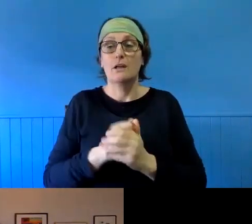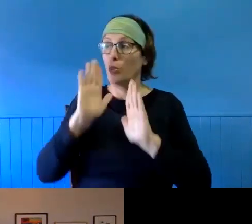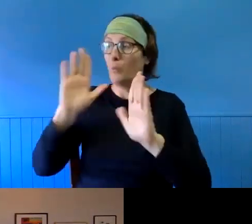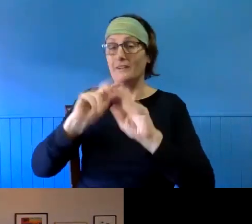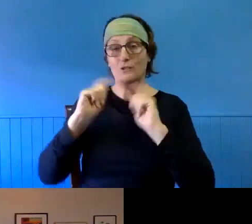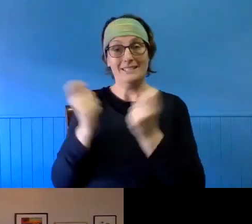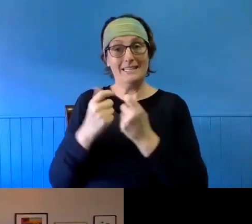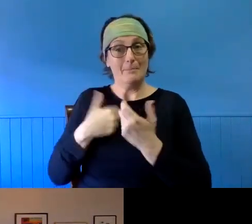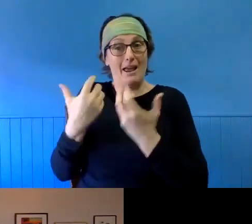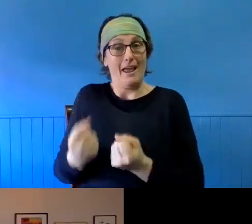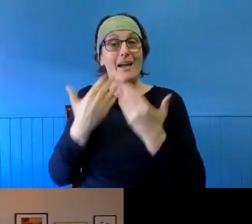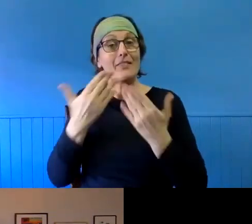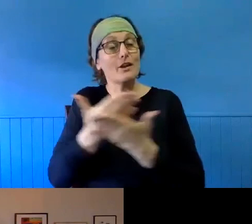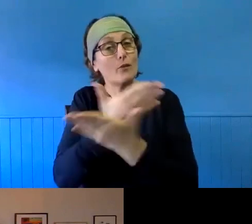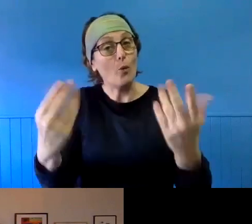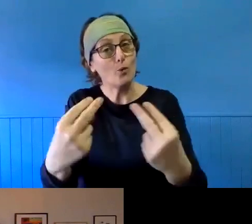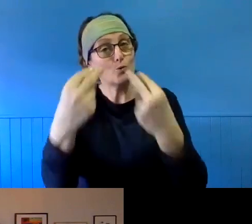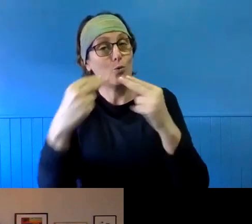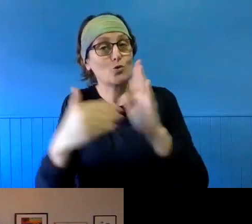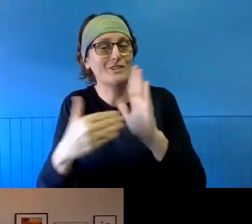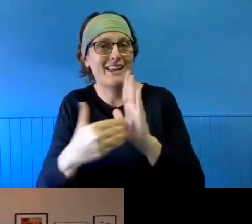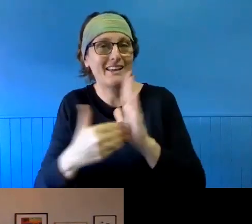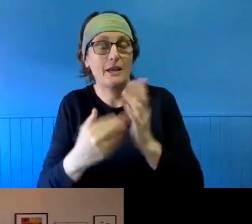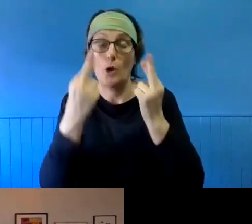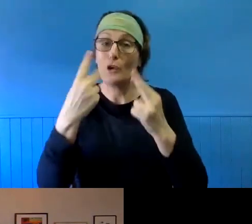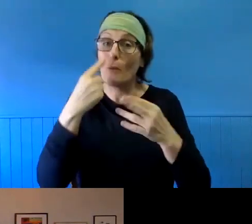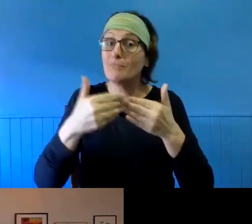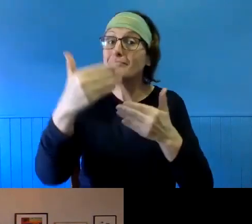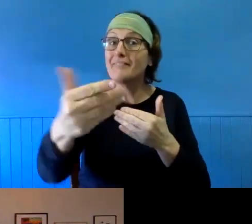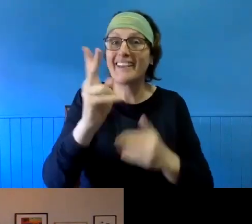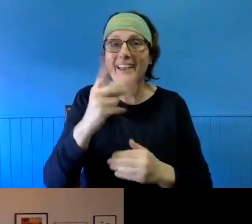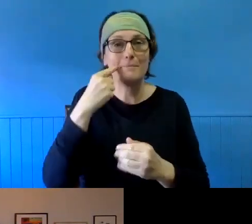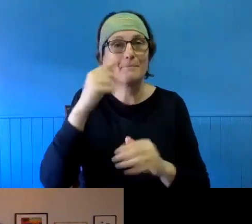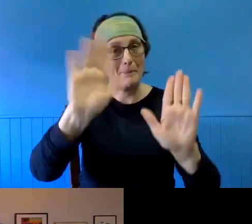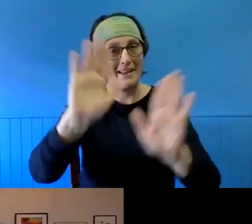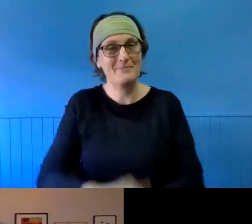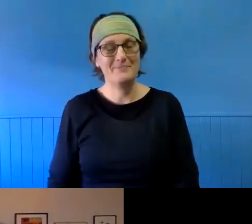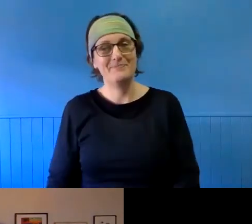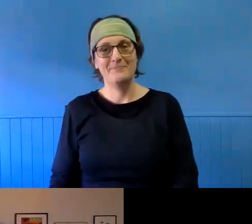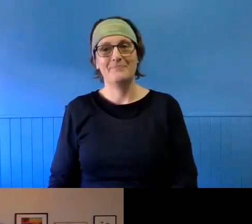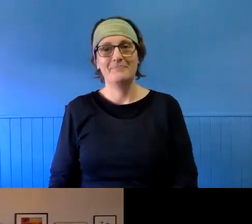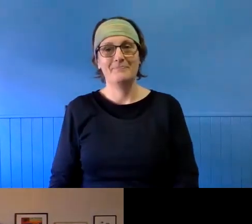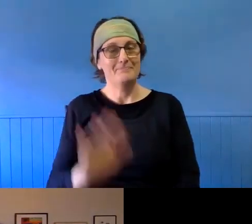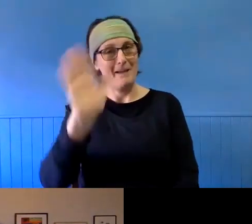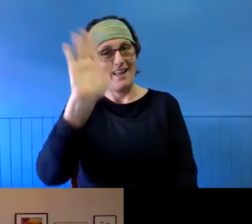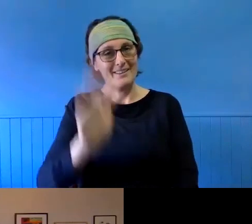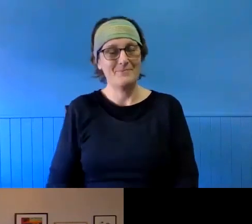Of course, thank you to all of you for joining us. We hope to see you again soon, bye for now. Thanks, everybody.